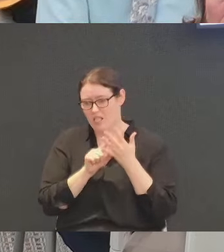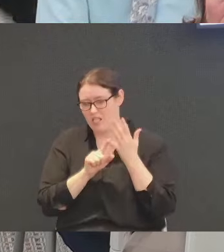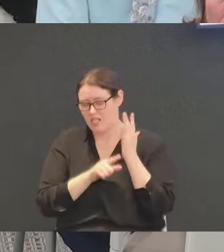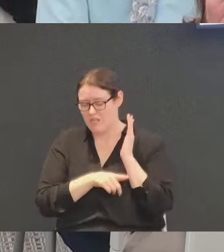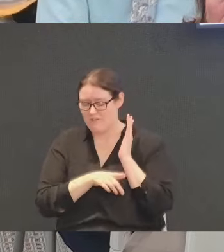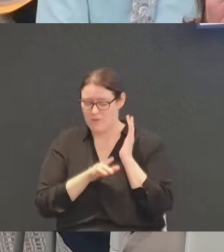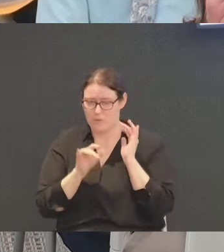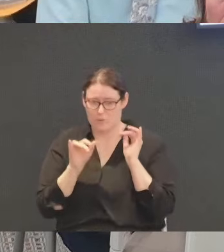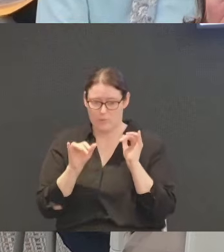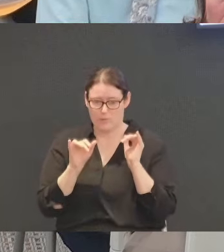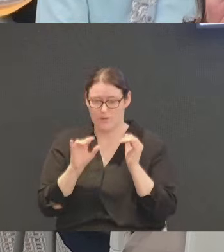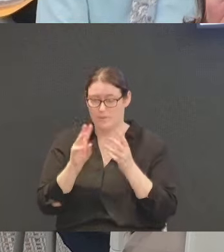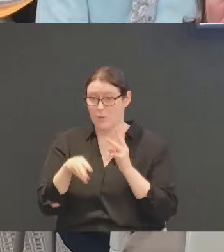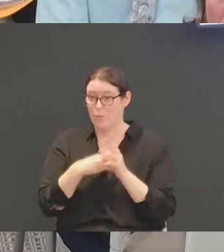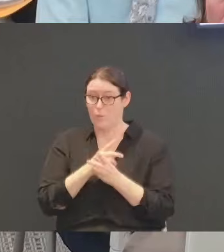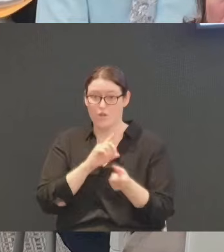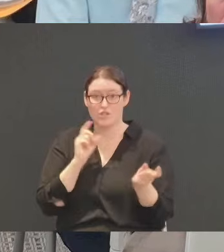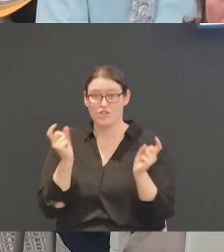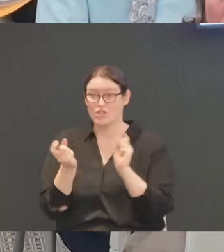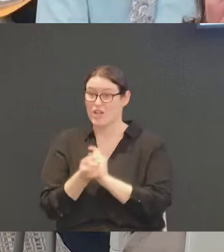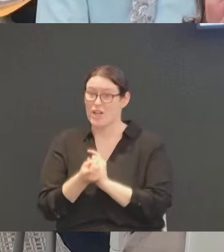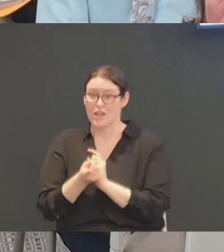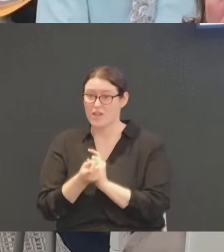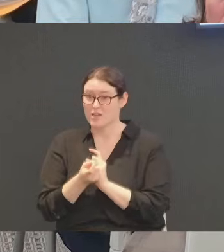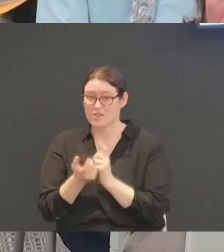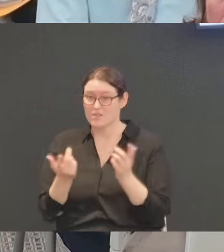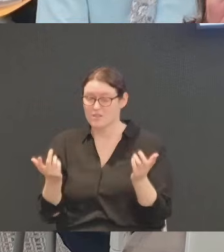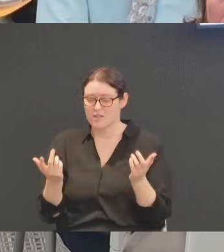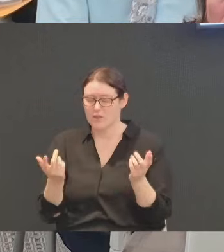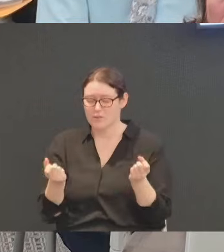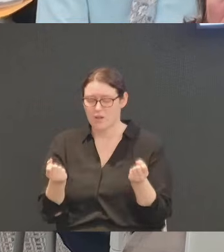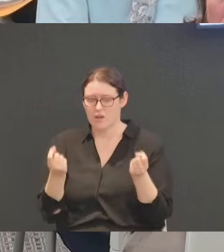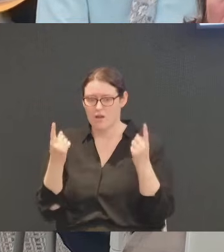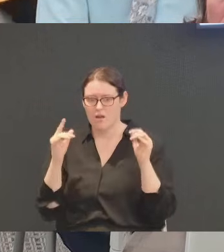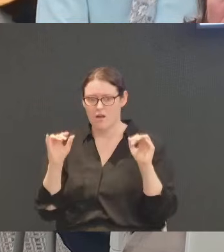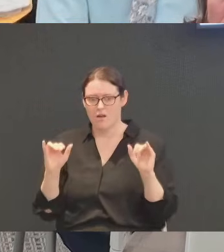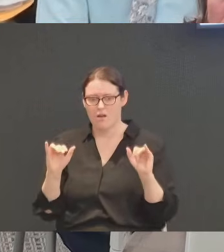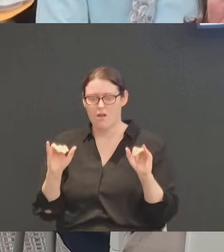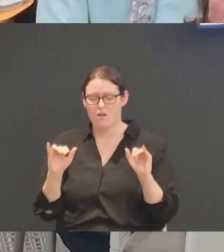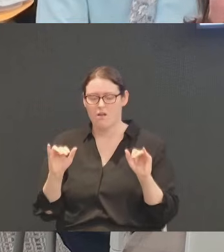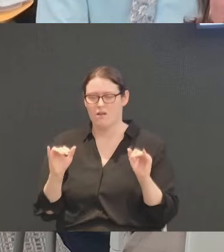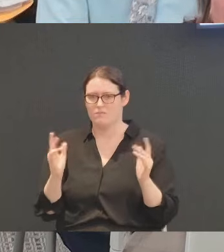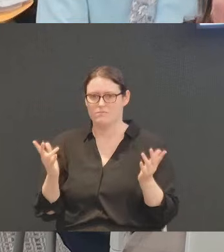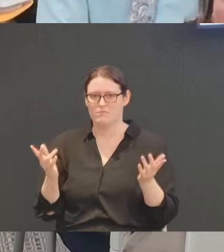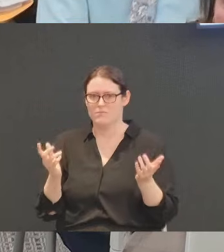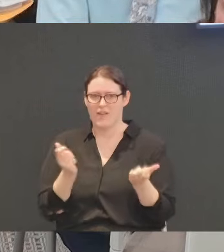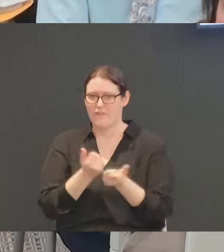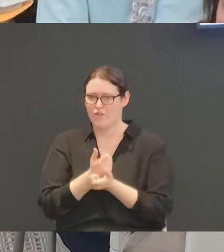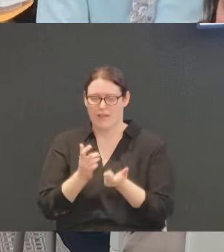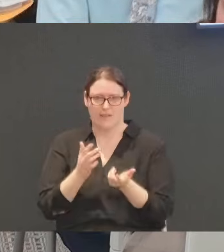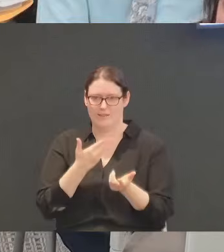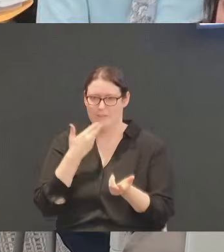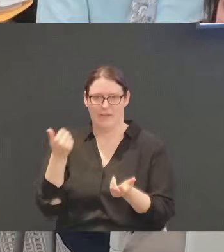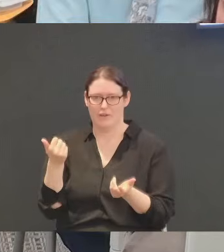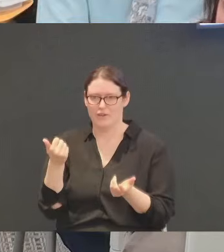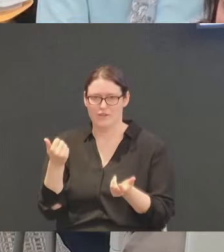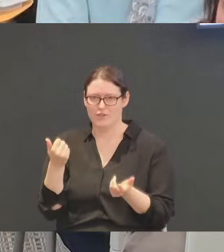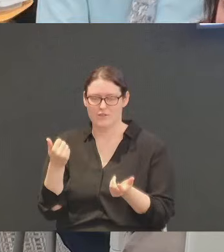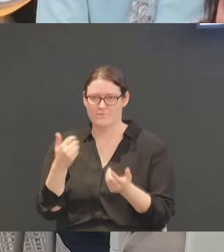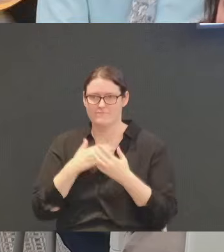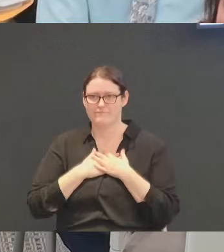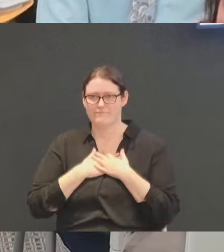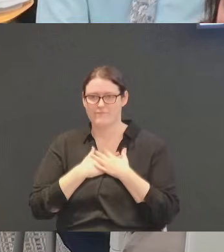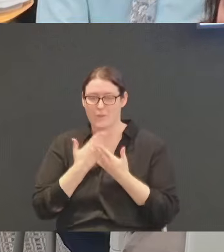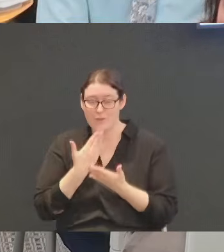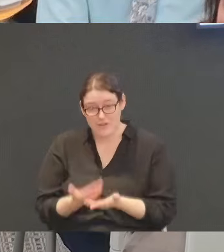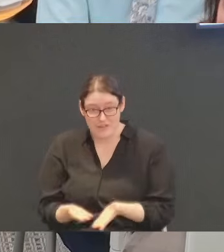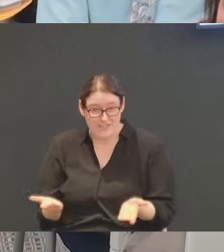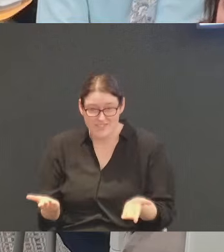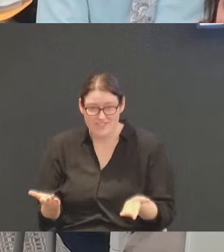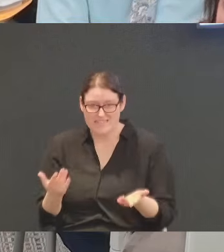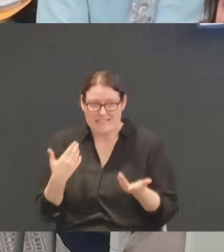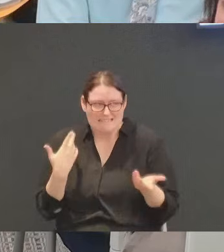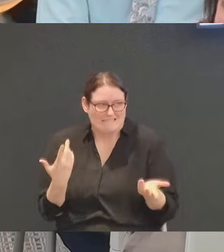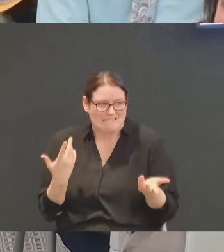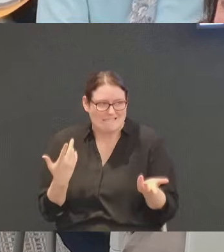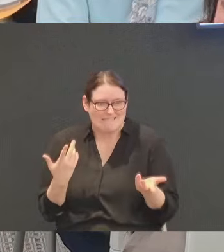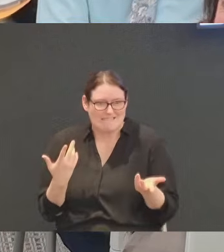my world changed like everything changed it was good I don't know how to explain it you